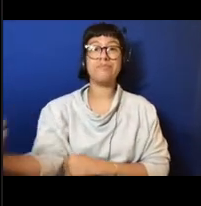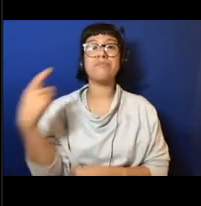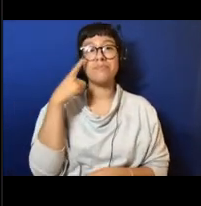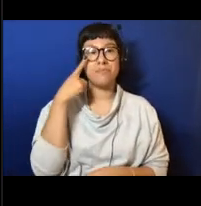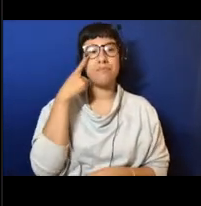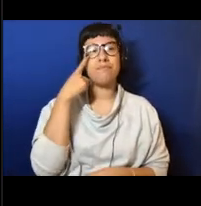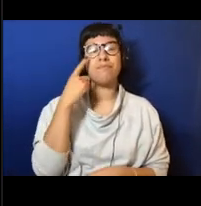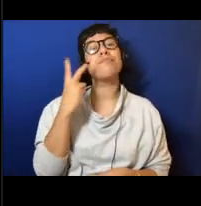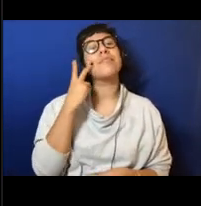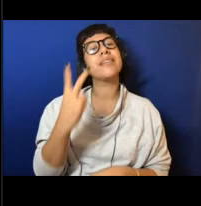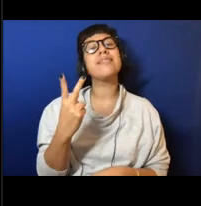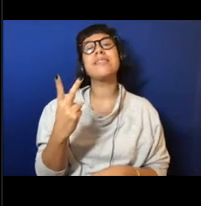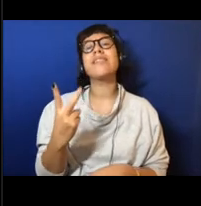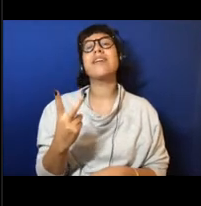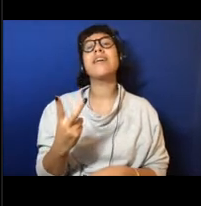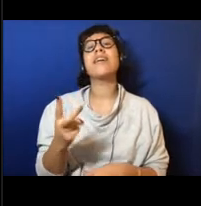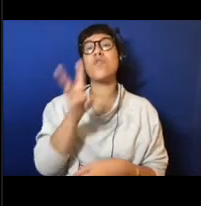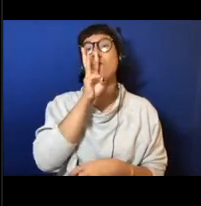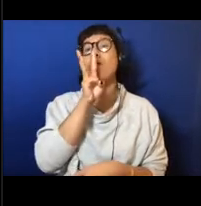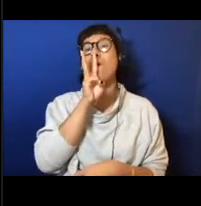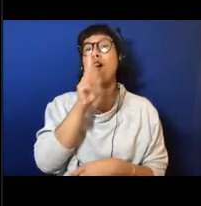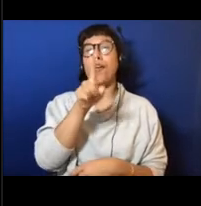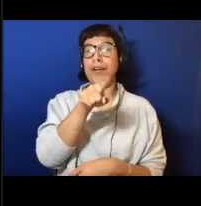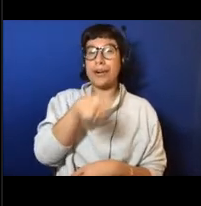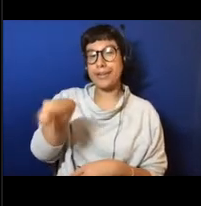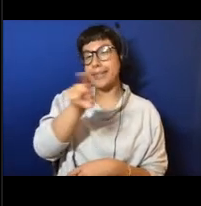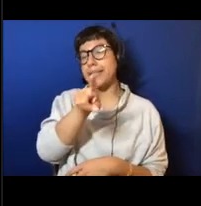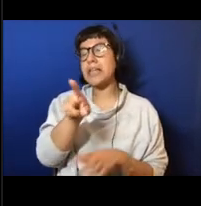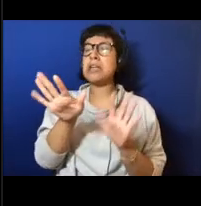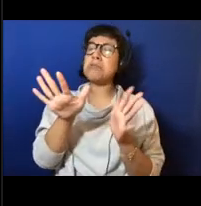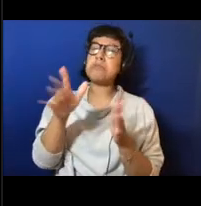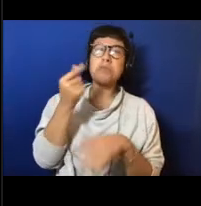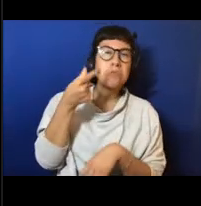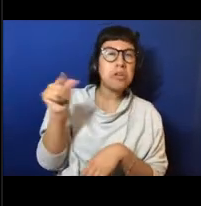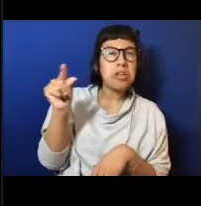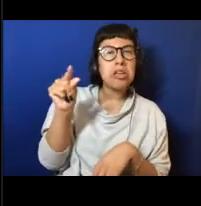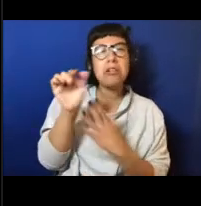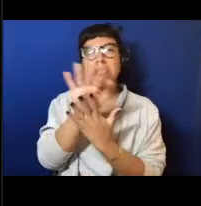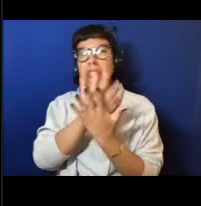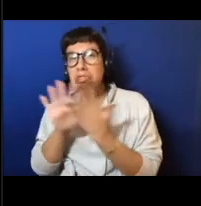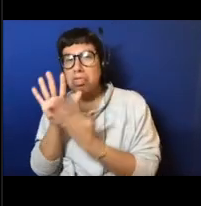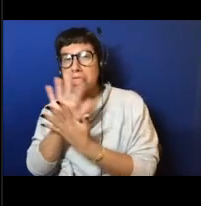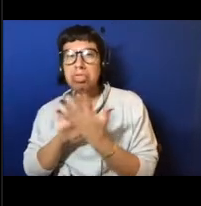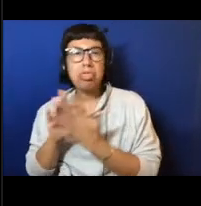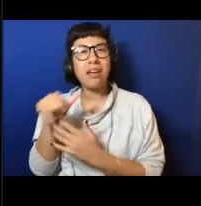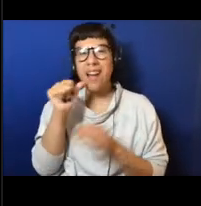And you can see that the water surrounding those oysters is green and murky looking. It's not very clear.